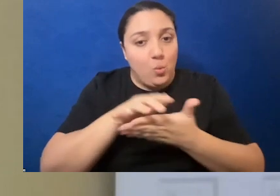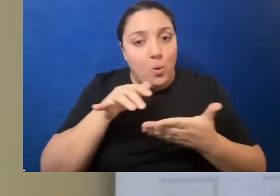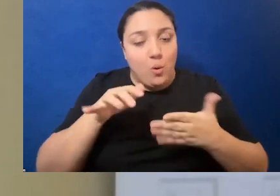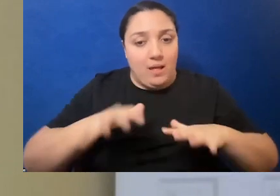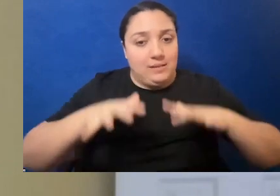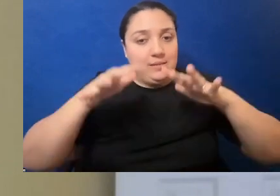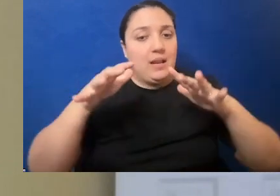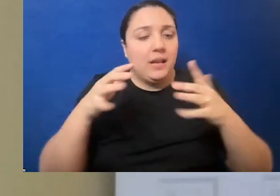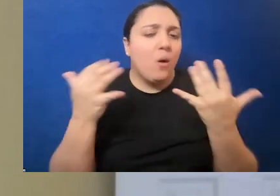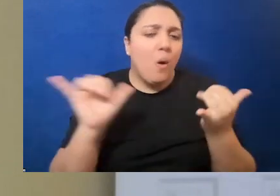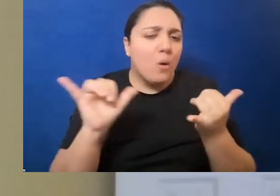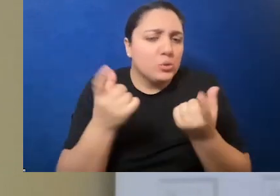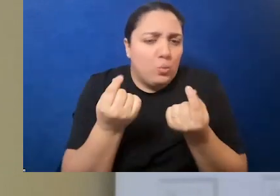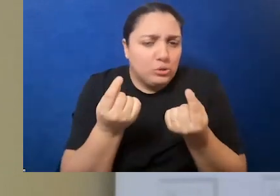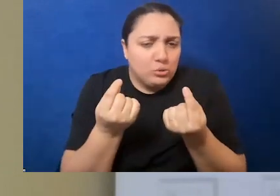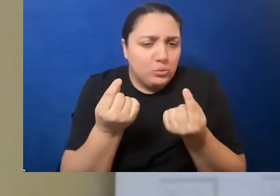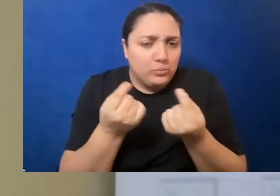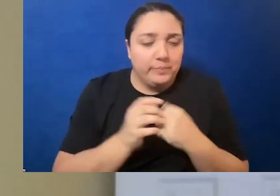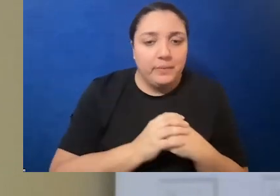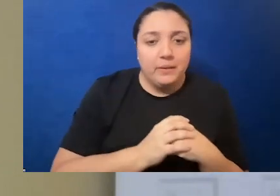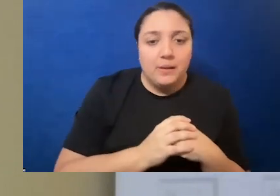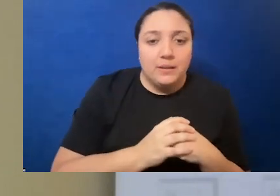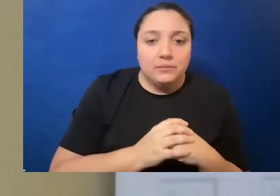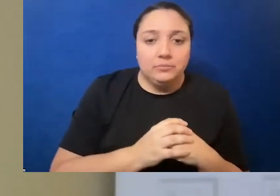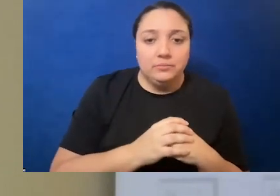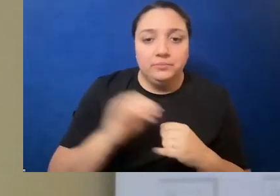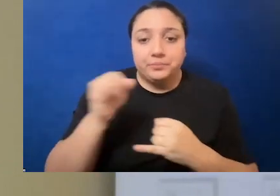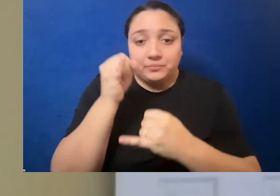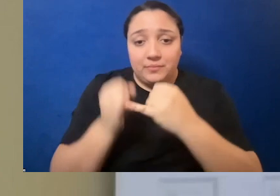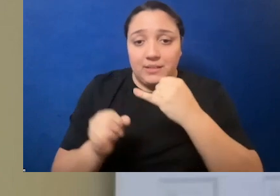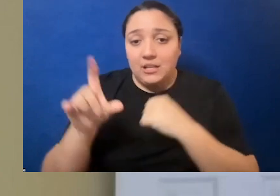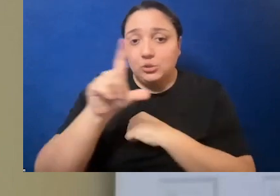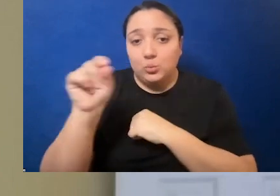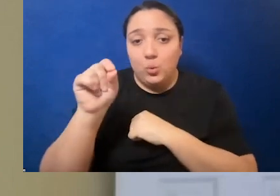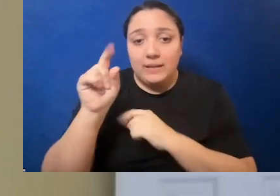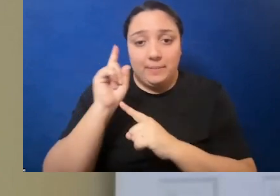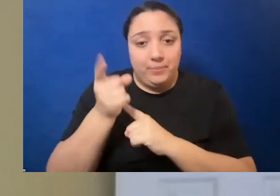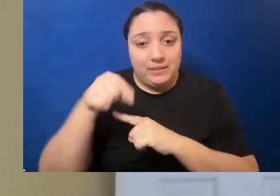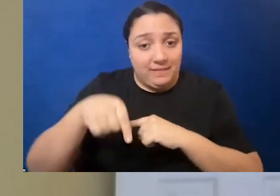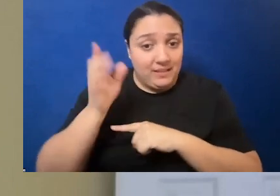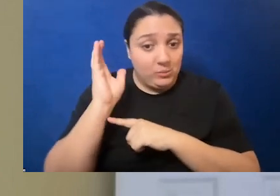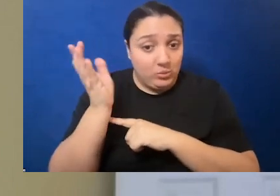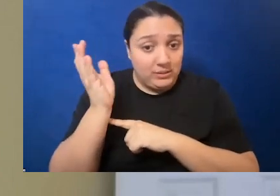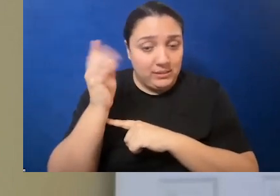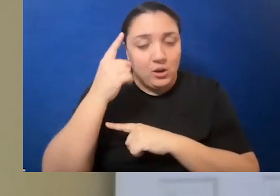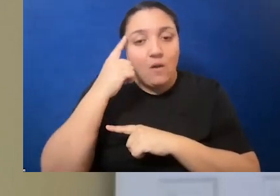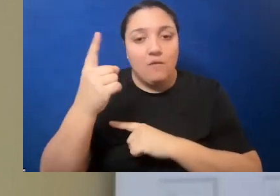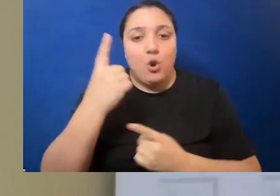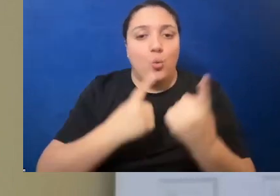BE DONE ABOUT IT. WE HAVE RESERVED 20 MINUTES OR SO OF THIS PRESENTATION FOR